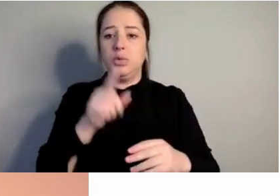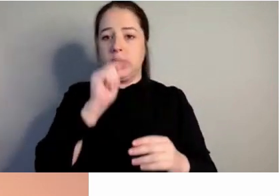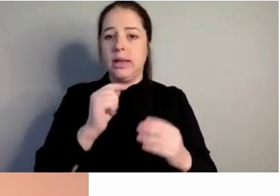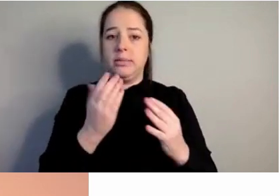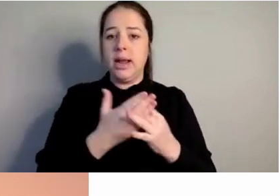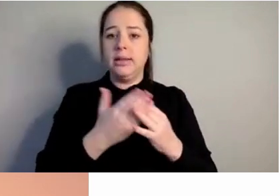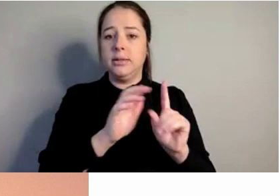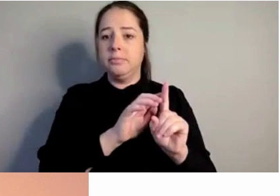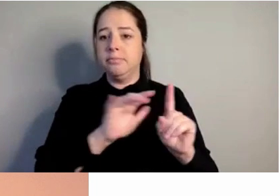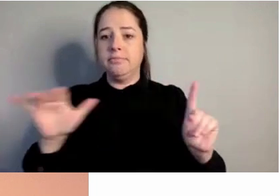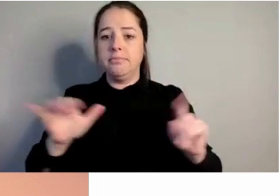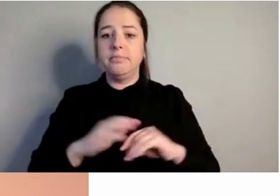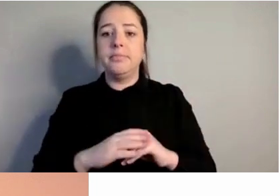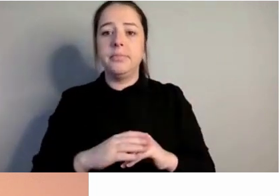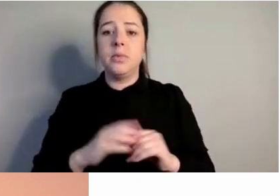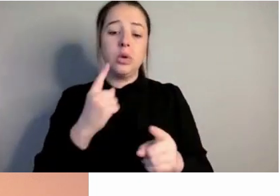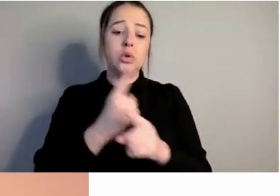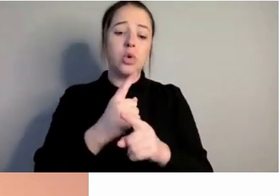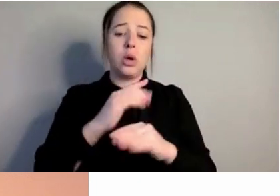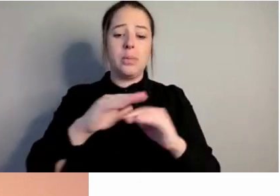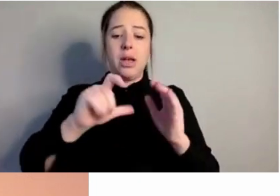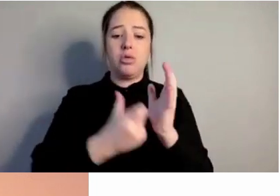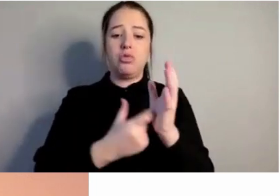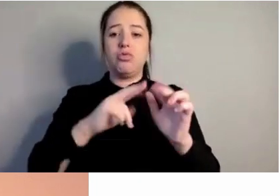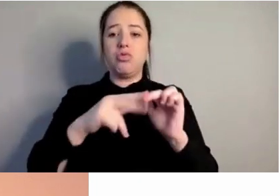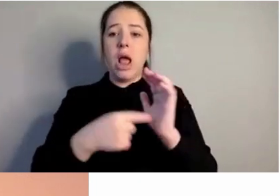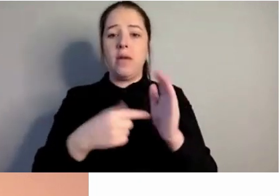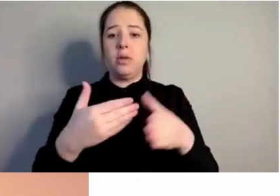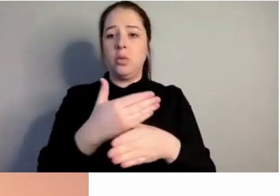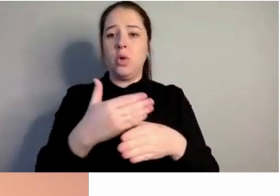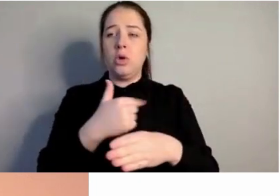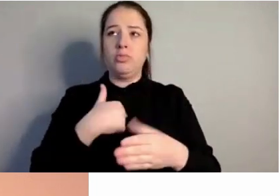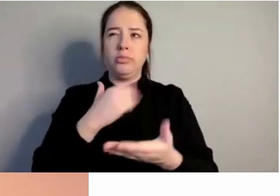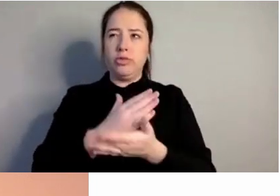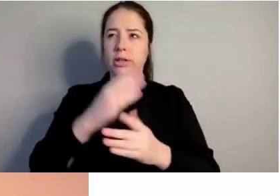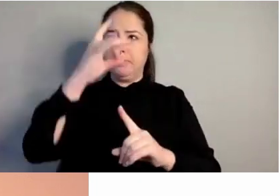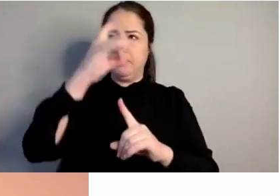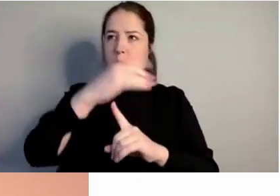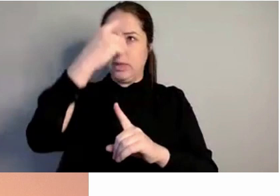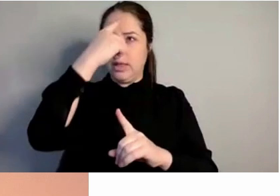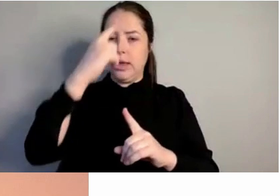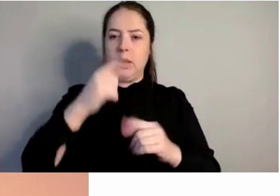When we talk about craft, we are very conscious that integrity needs to sit at the center of everything that we do.